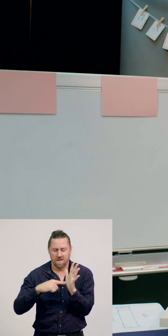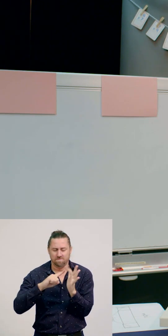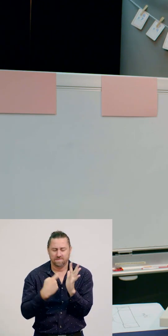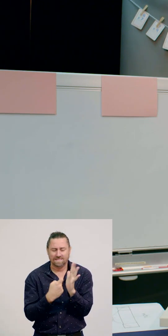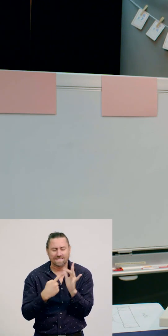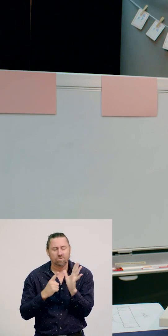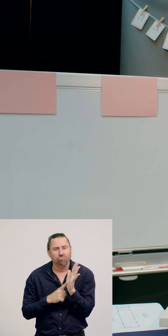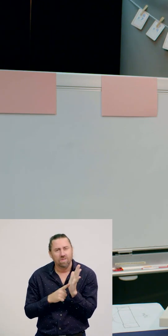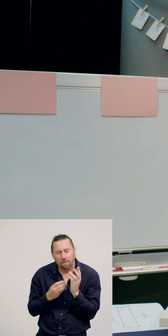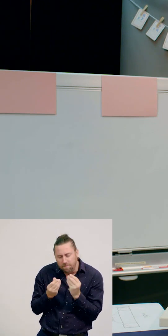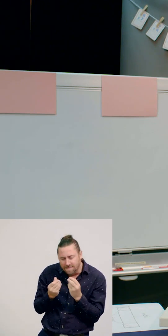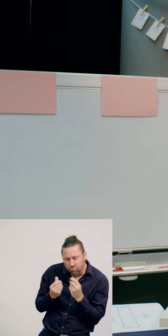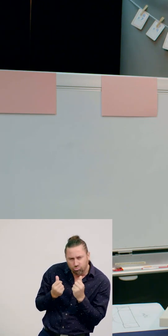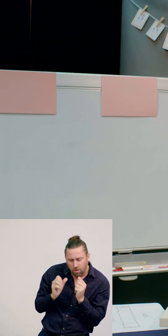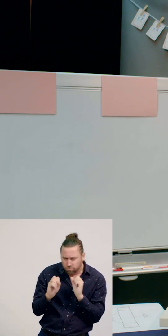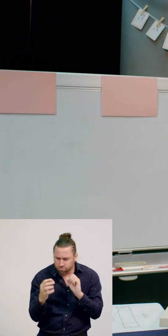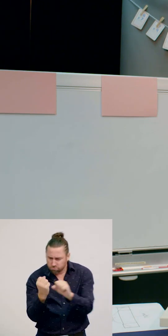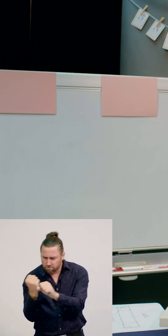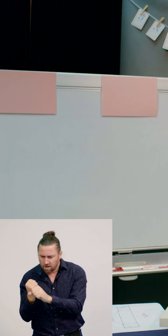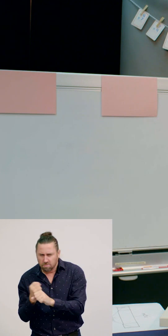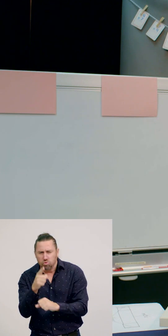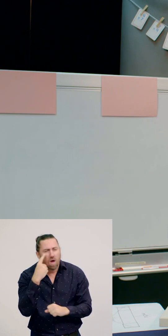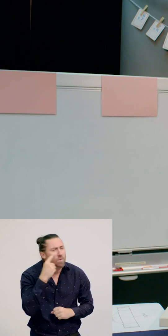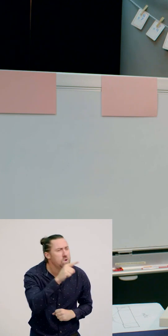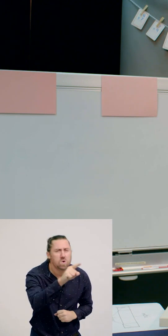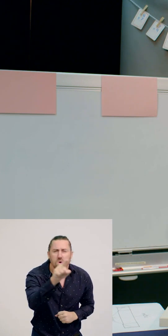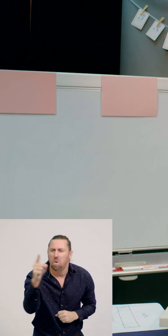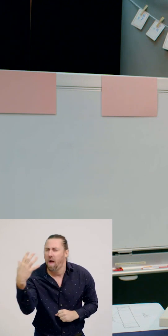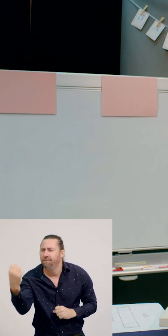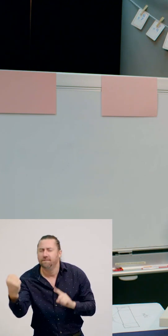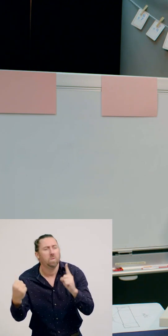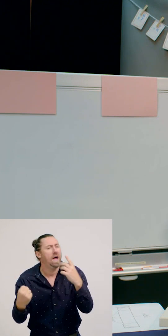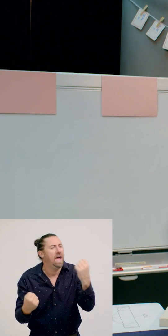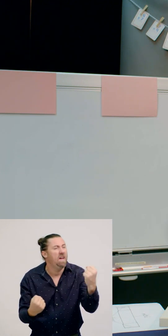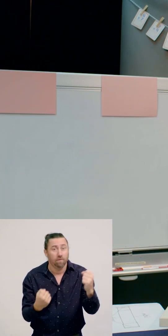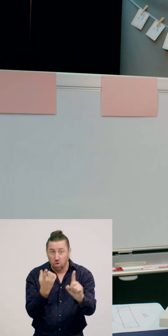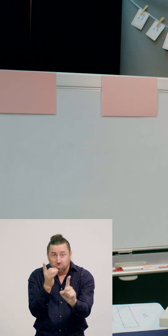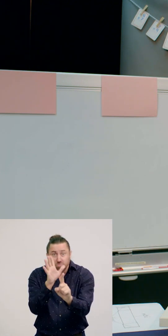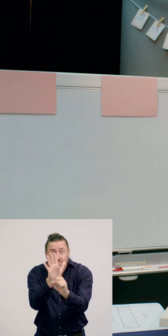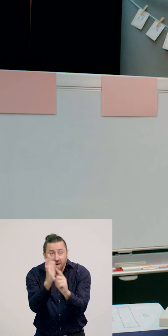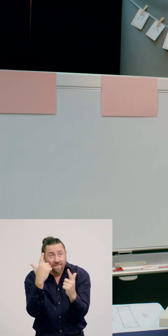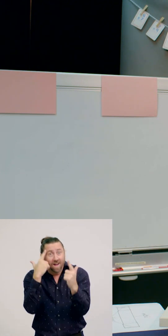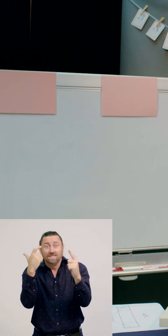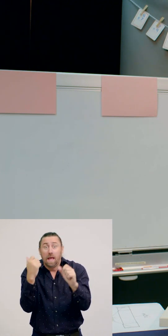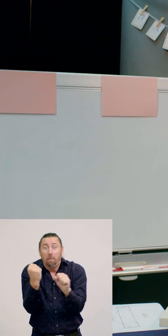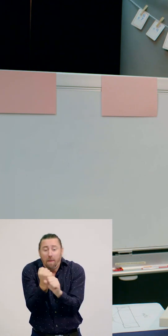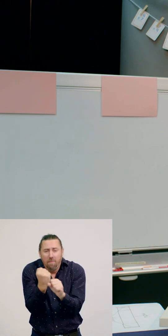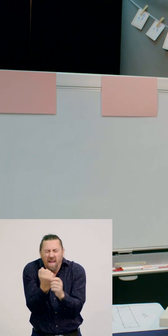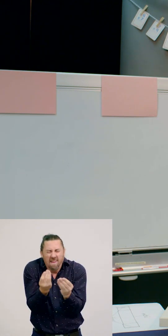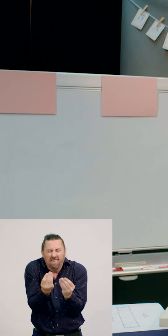What do you own that’s made of different materials? You could practise designing and making something.